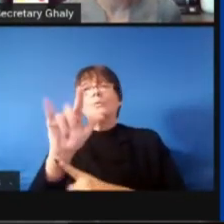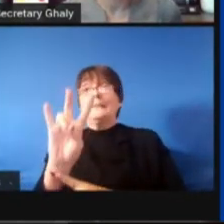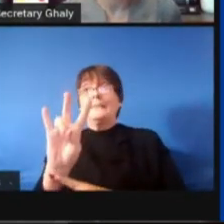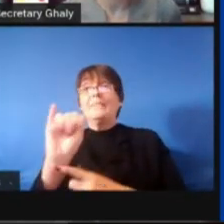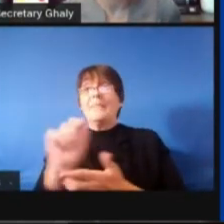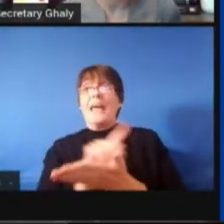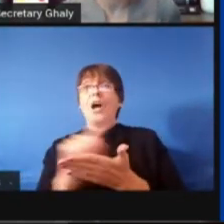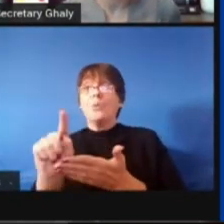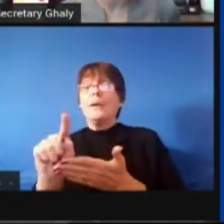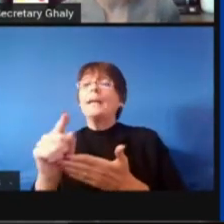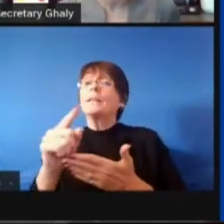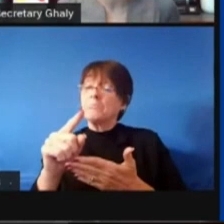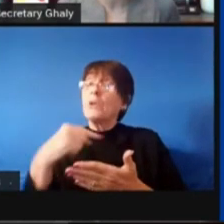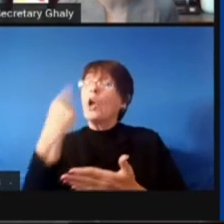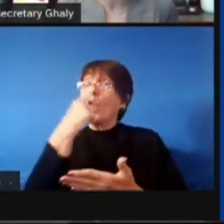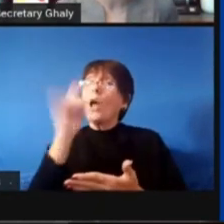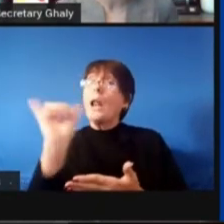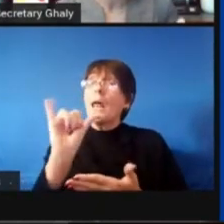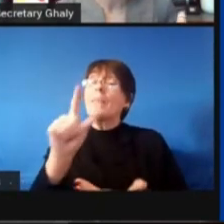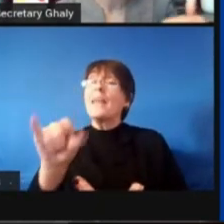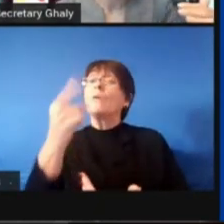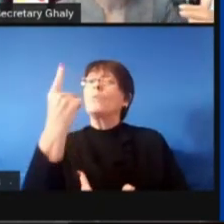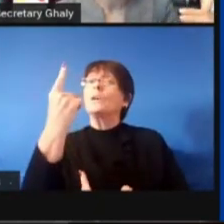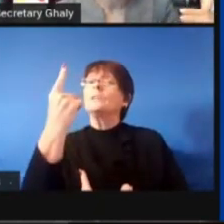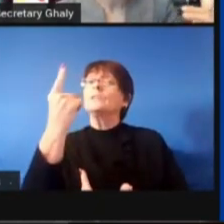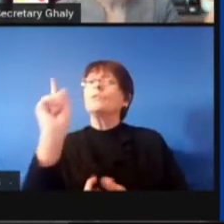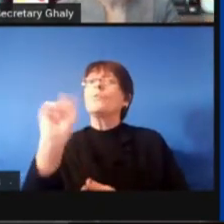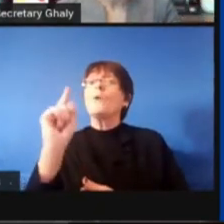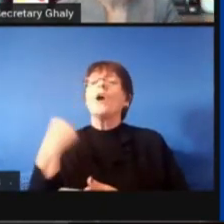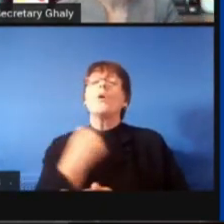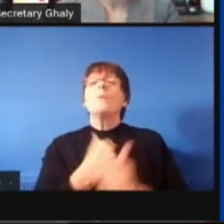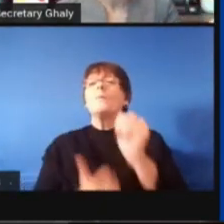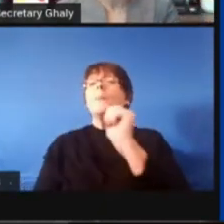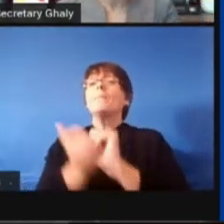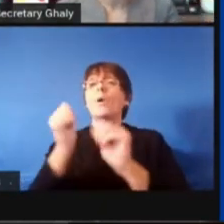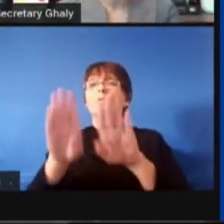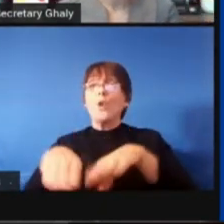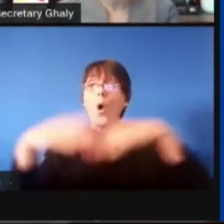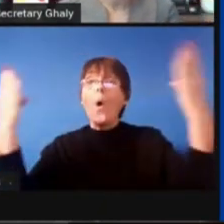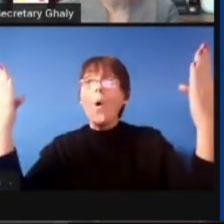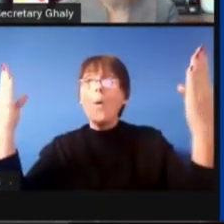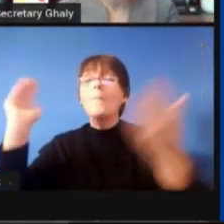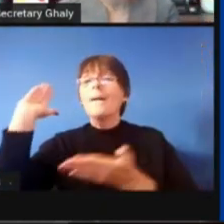PROGRESSED MORE AND MORE COUNTIES TOWARD THE MINIMAL